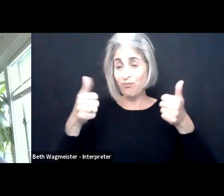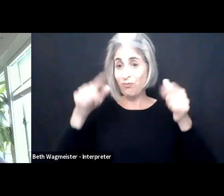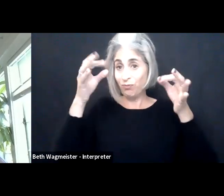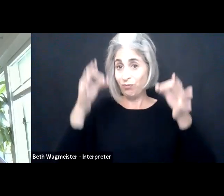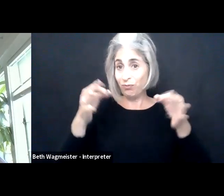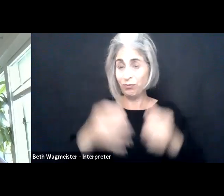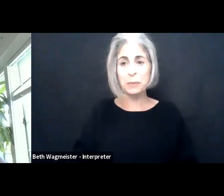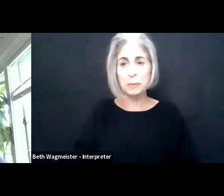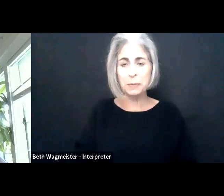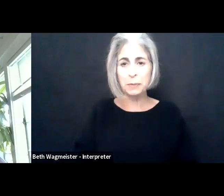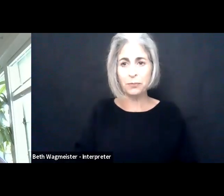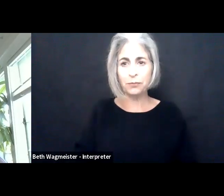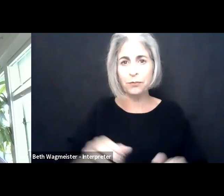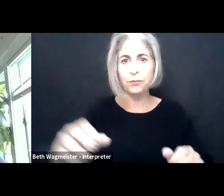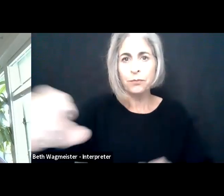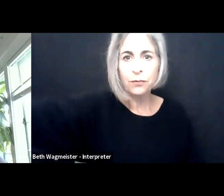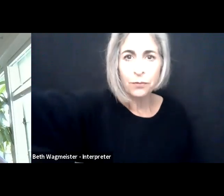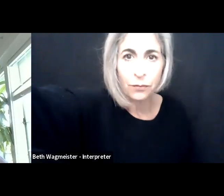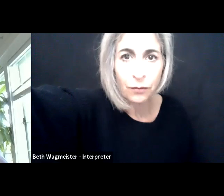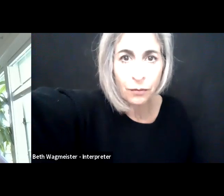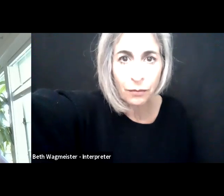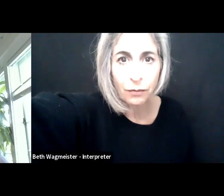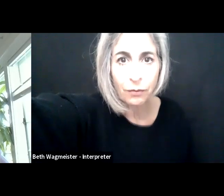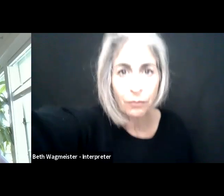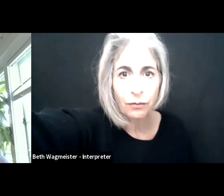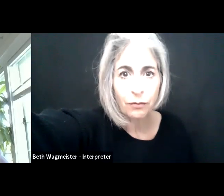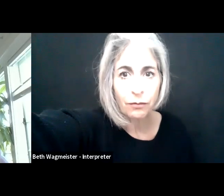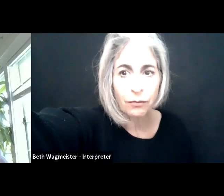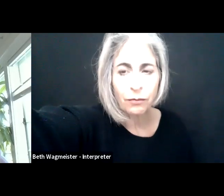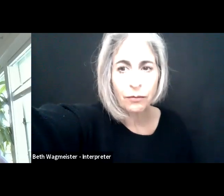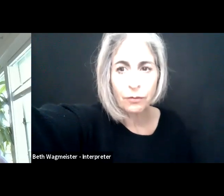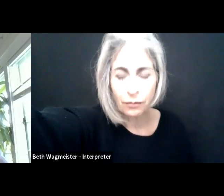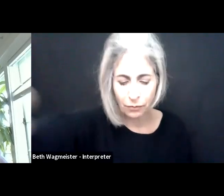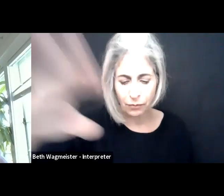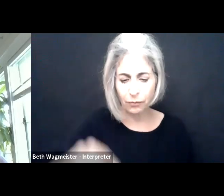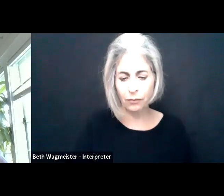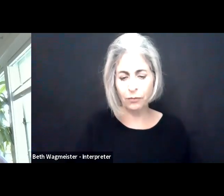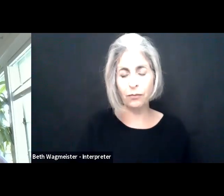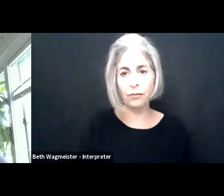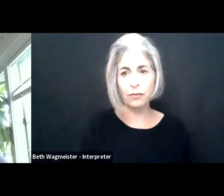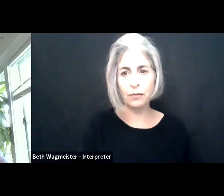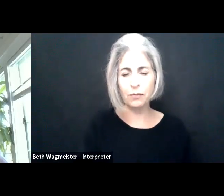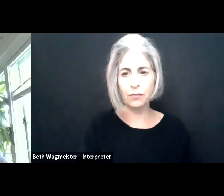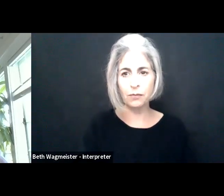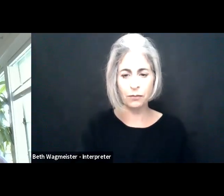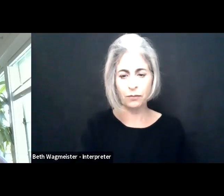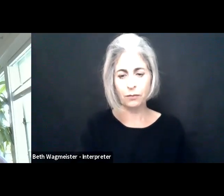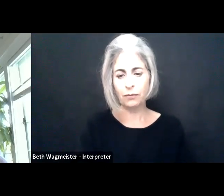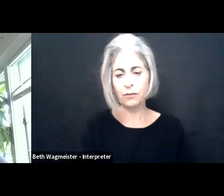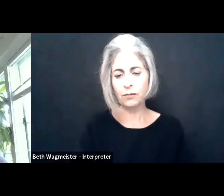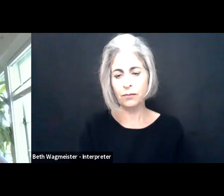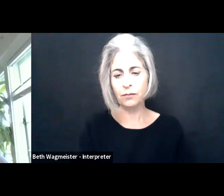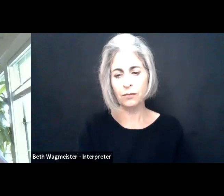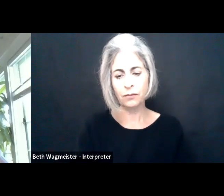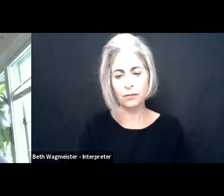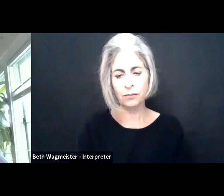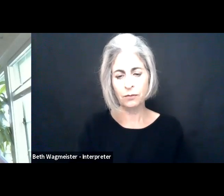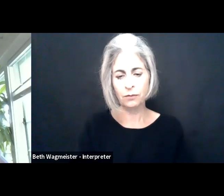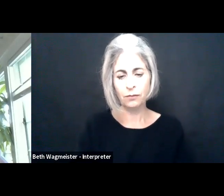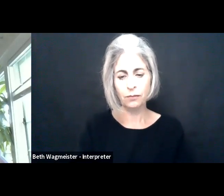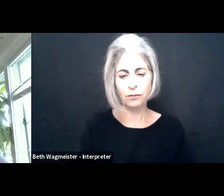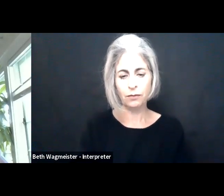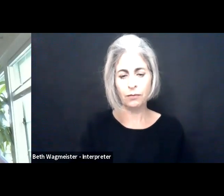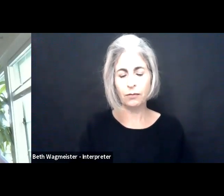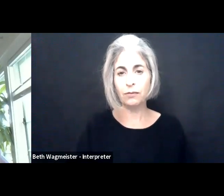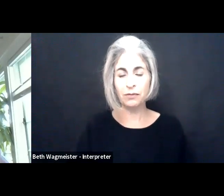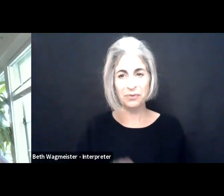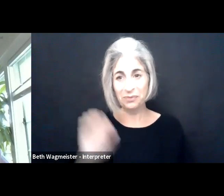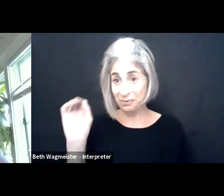one yes and the other one is no.